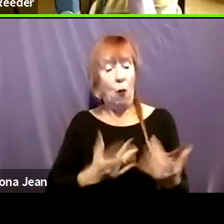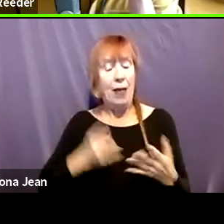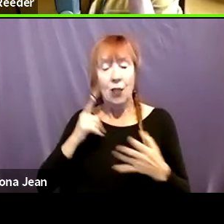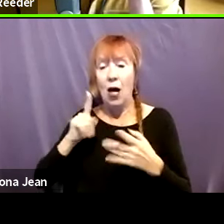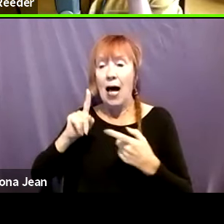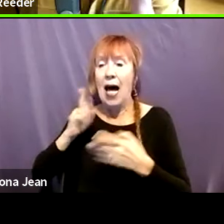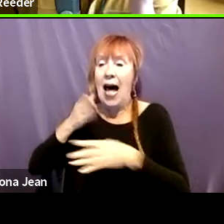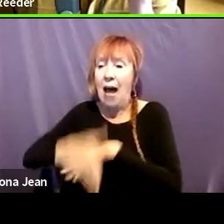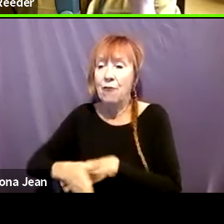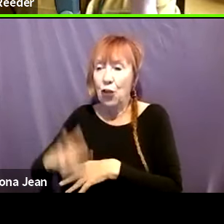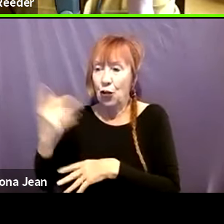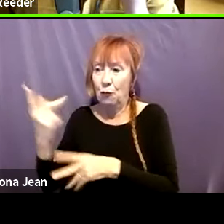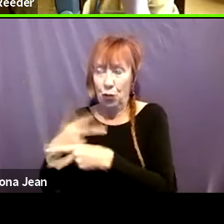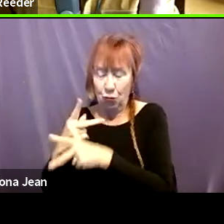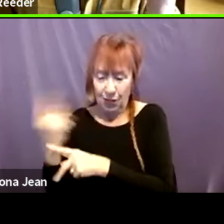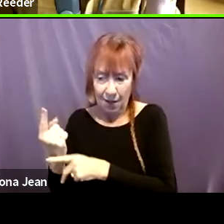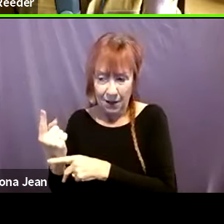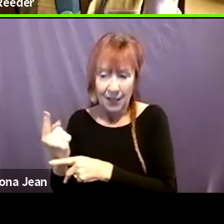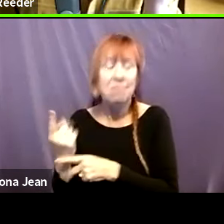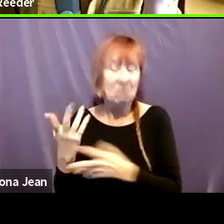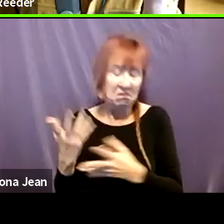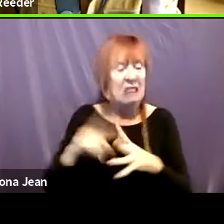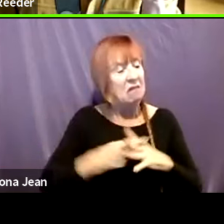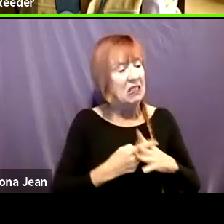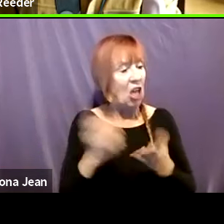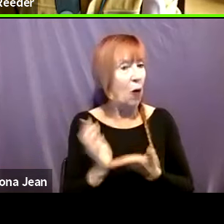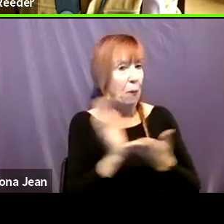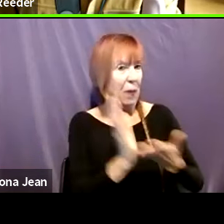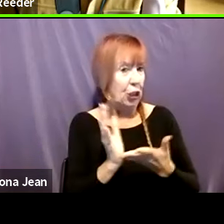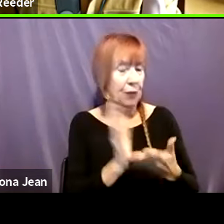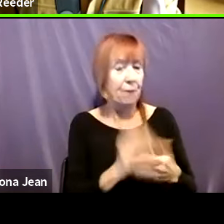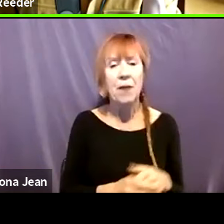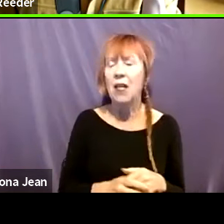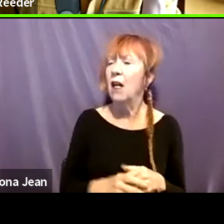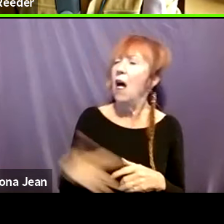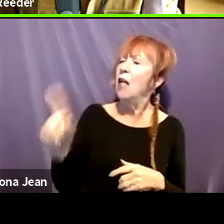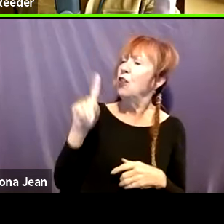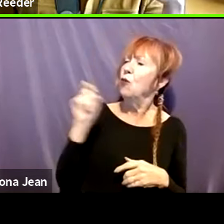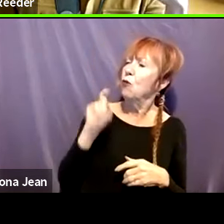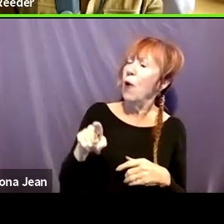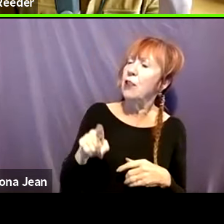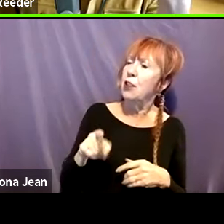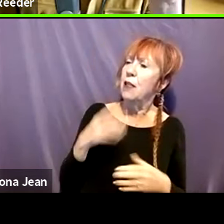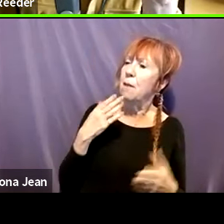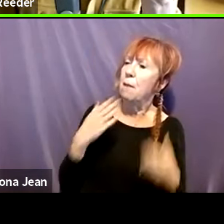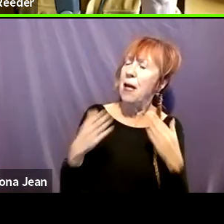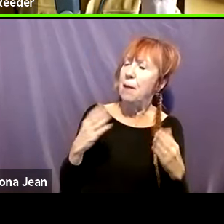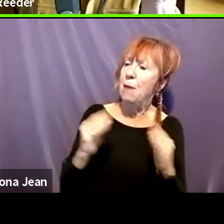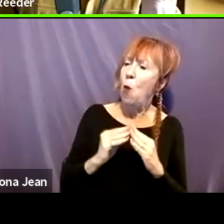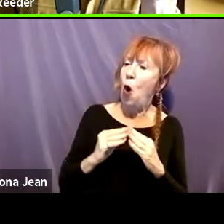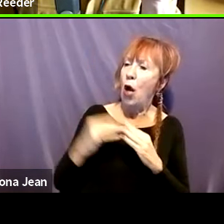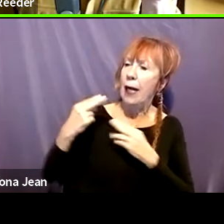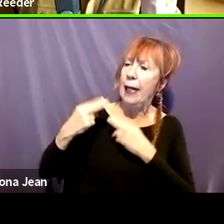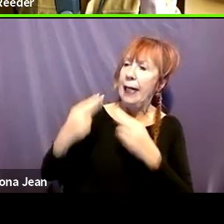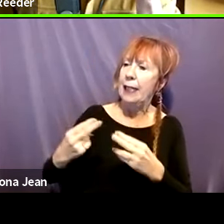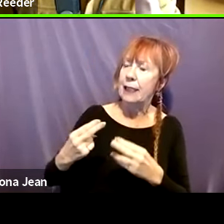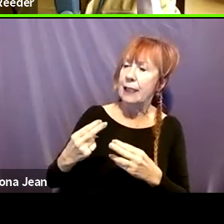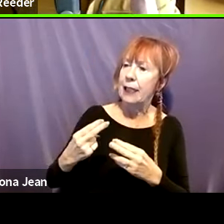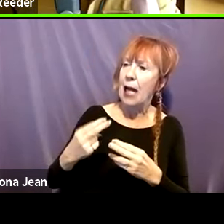Let me ask you something, and now, there might be some extra history beyond just "Rebel" being first